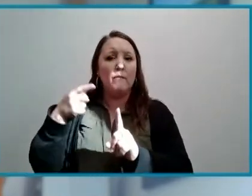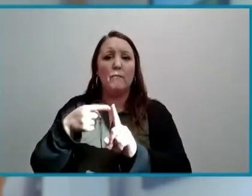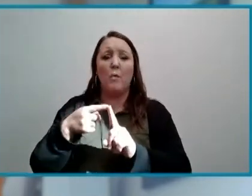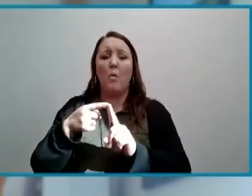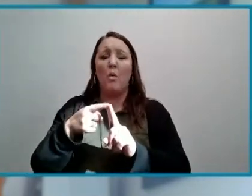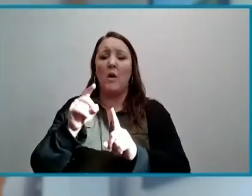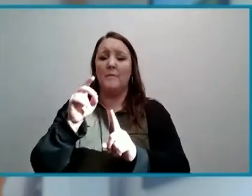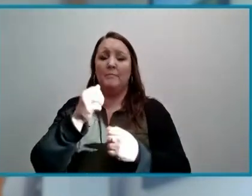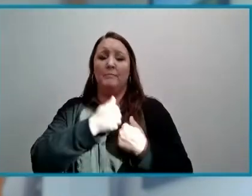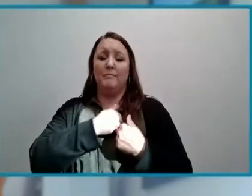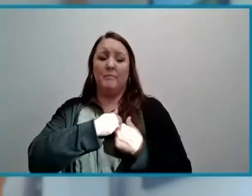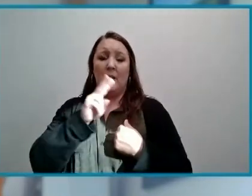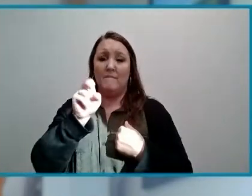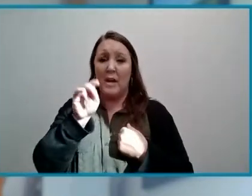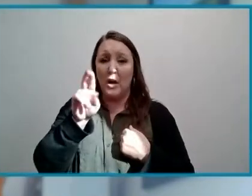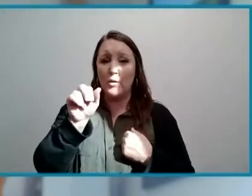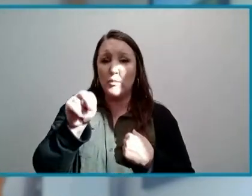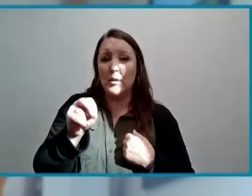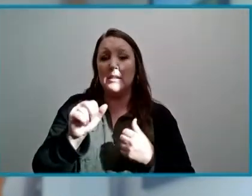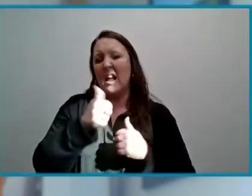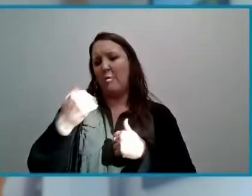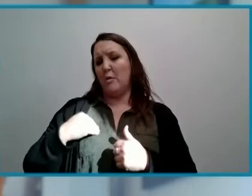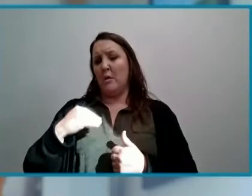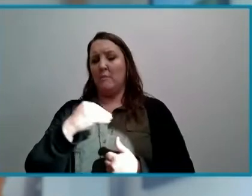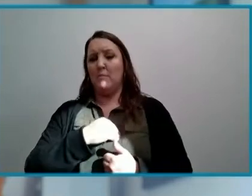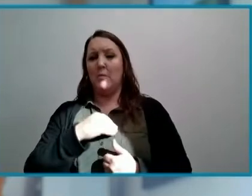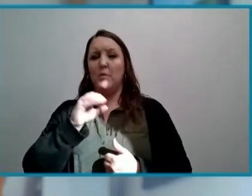and other, uh, members of the the COFA community. Uh,